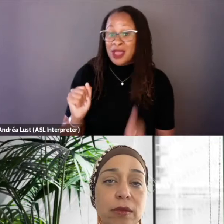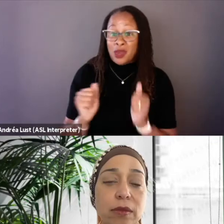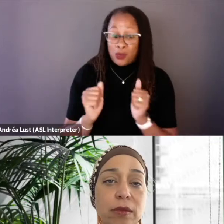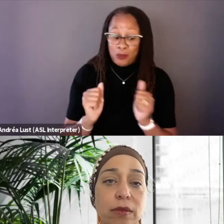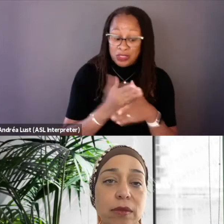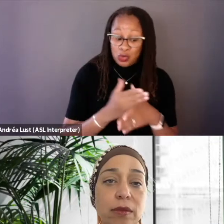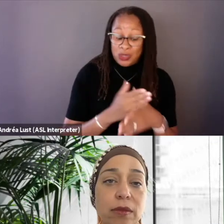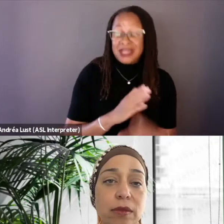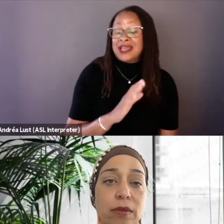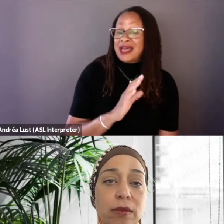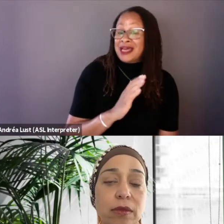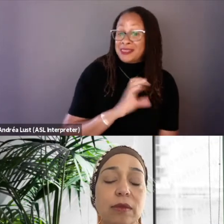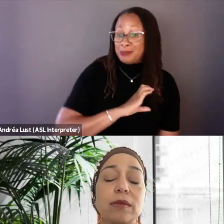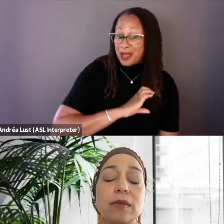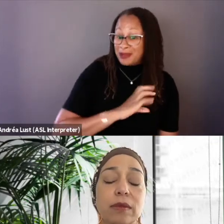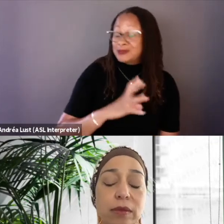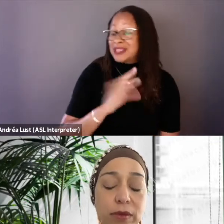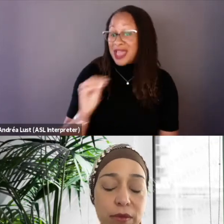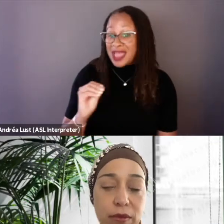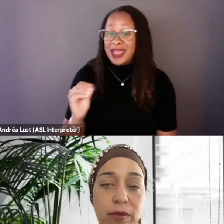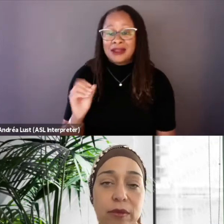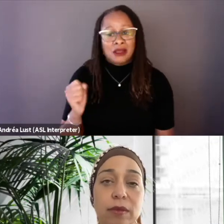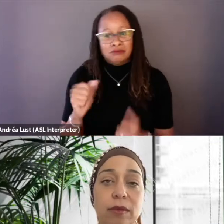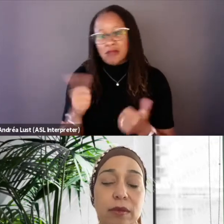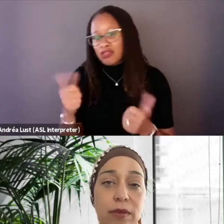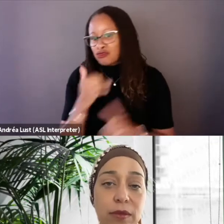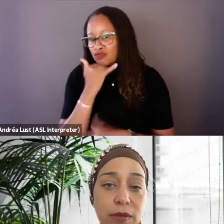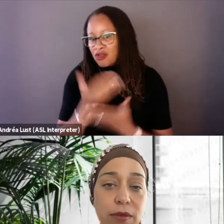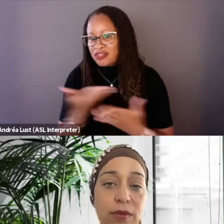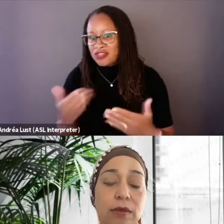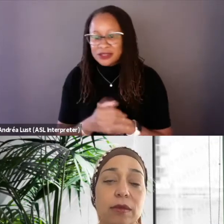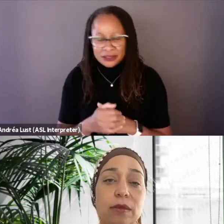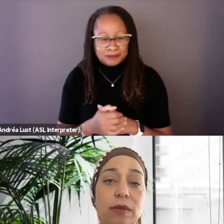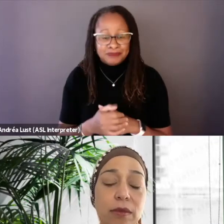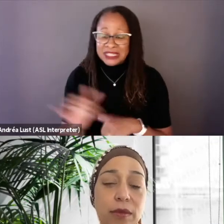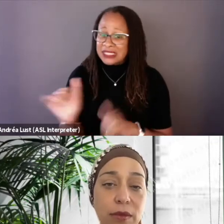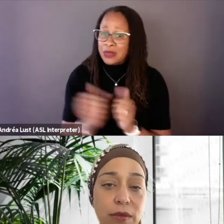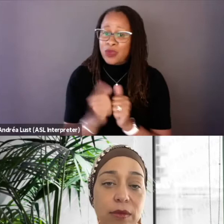on the 14th amendment, there's a long standing history there too that people should be aware of.